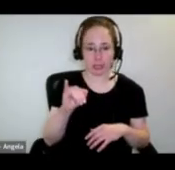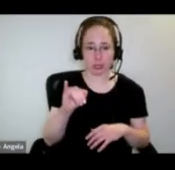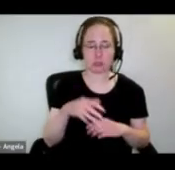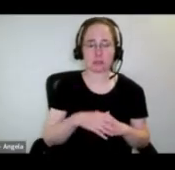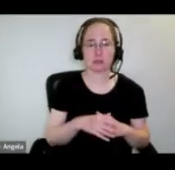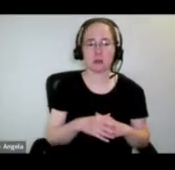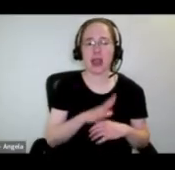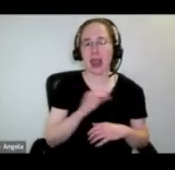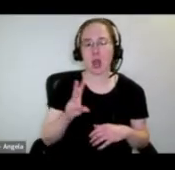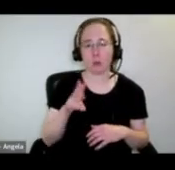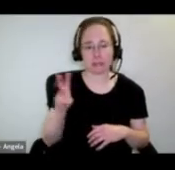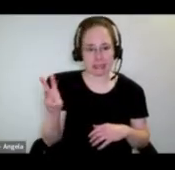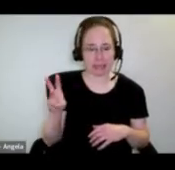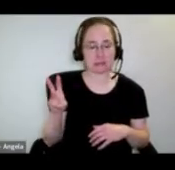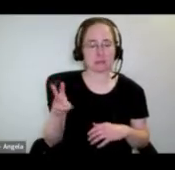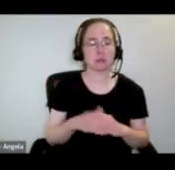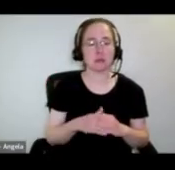Valerie Bradley: Medicaid structured caregiving.